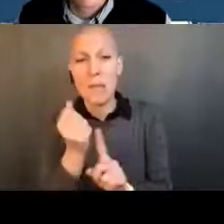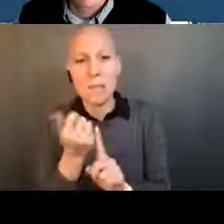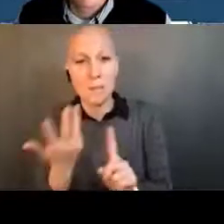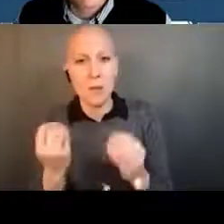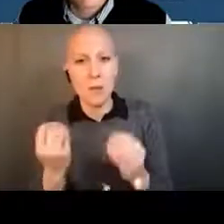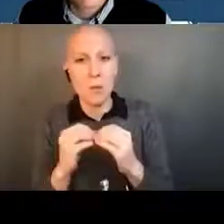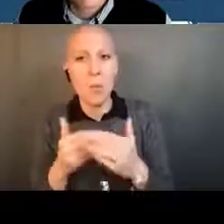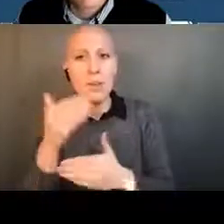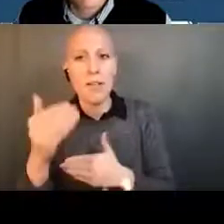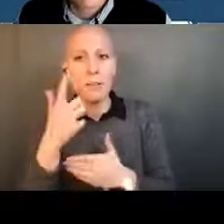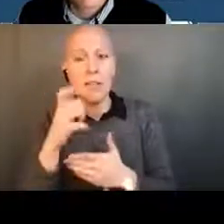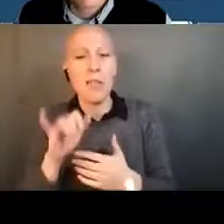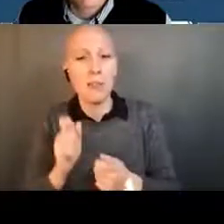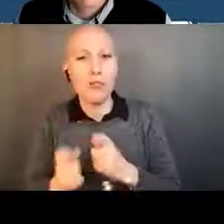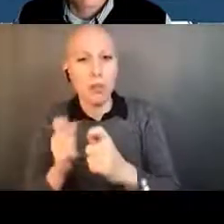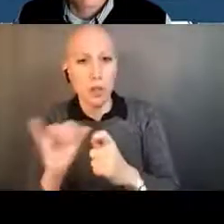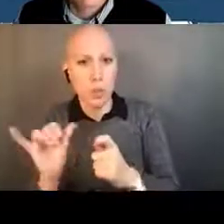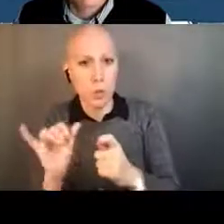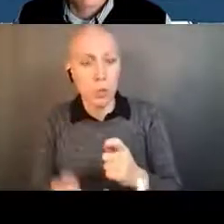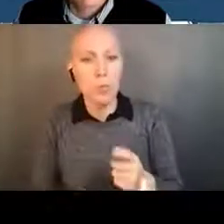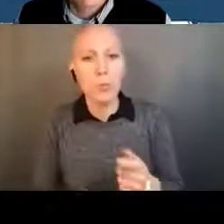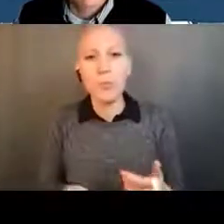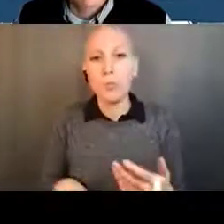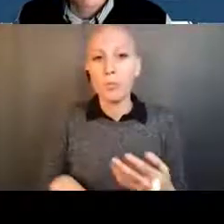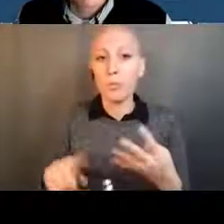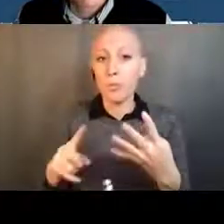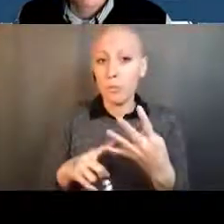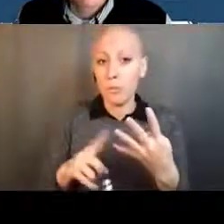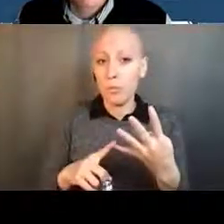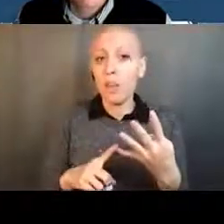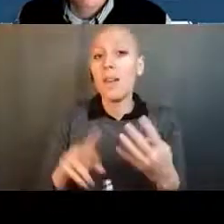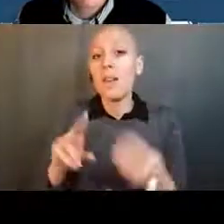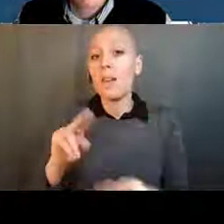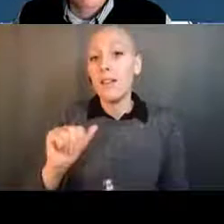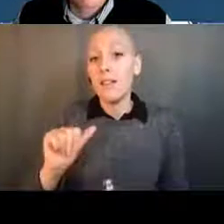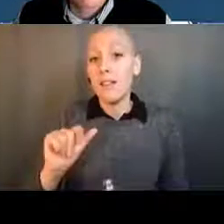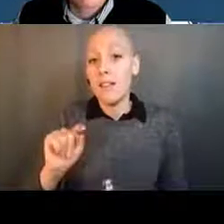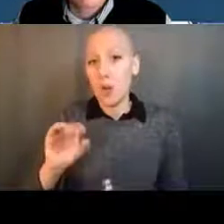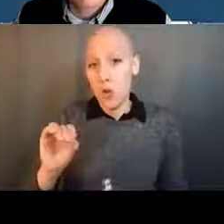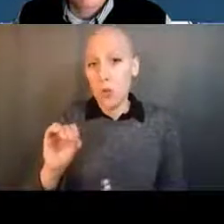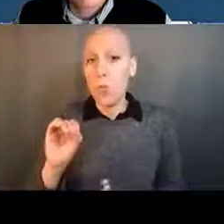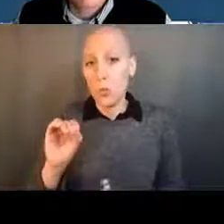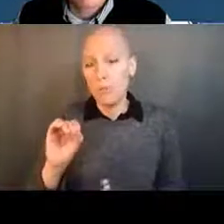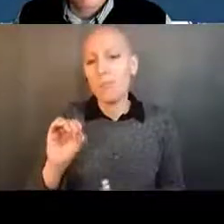Commercial and Government Entity number or the NCAGE number, right.